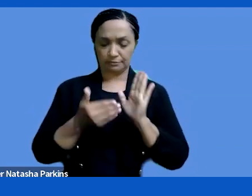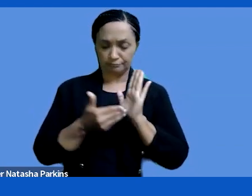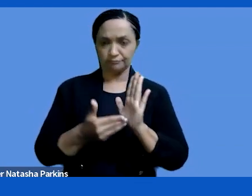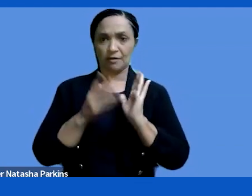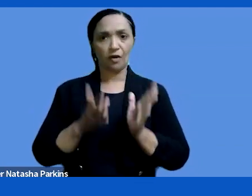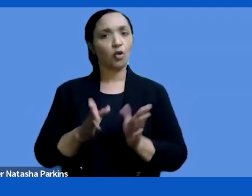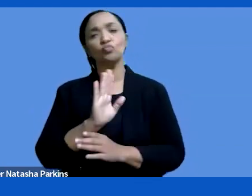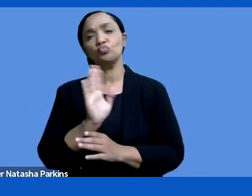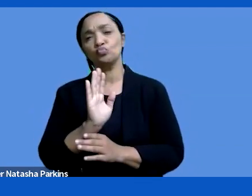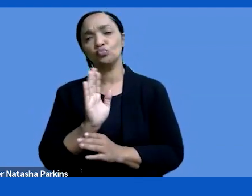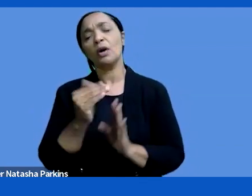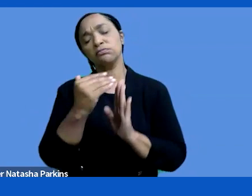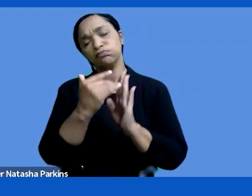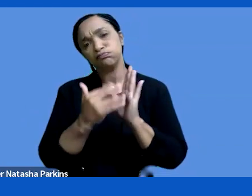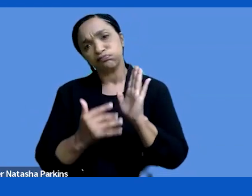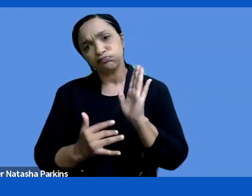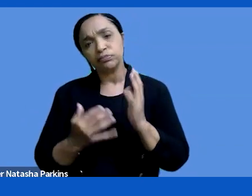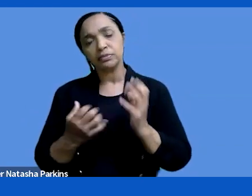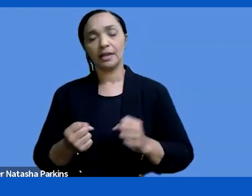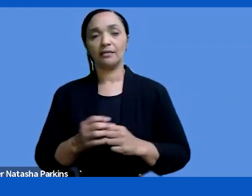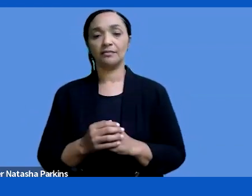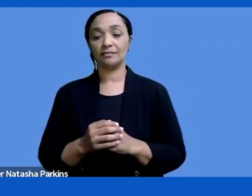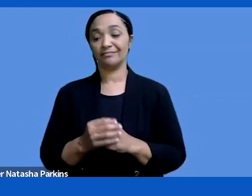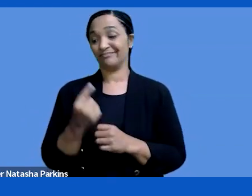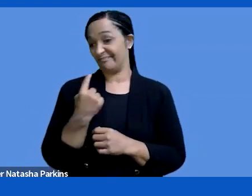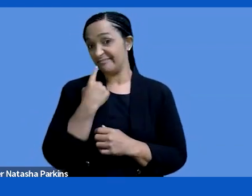yesterday to have a list of approved tools or something. That this is another